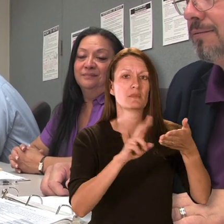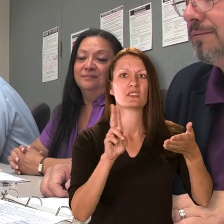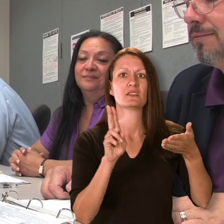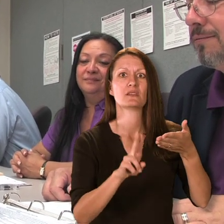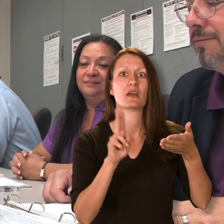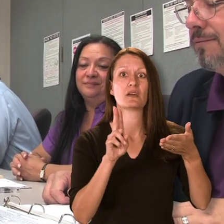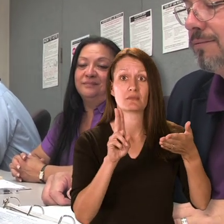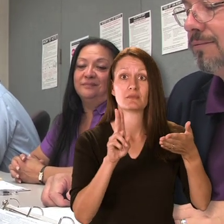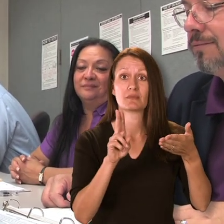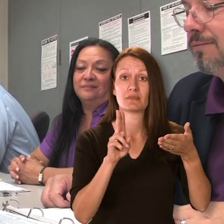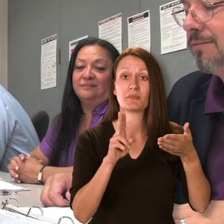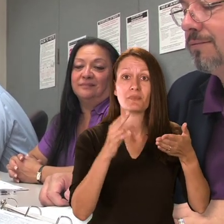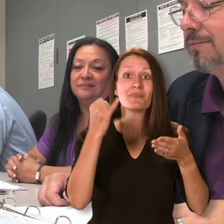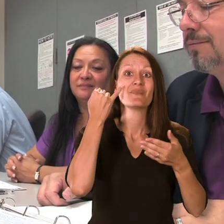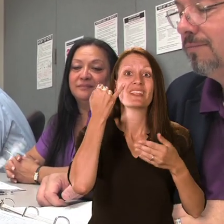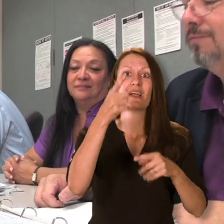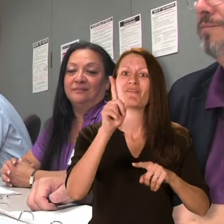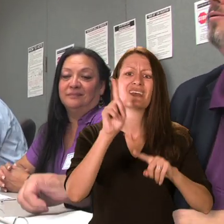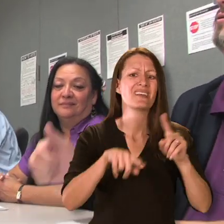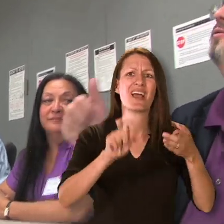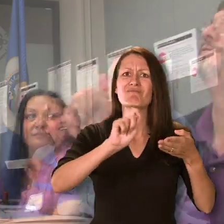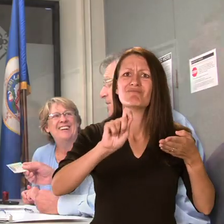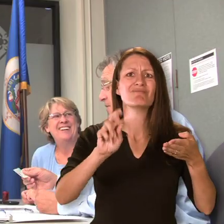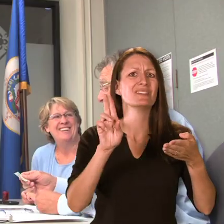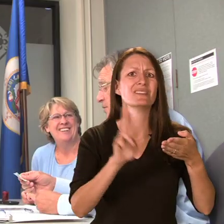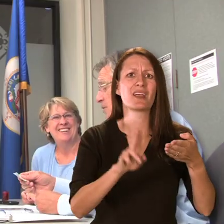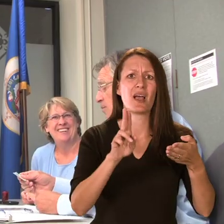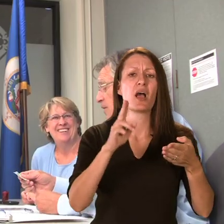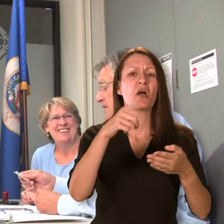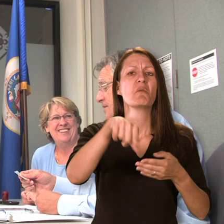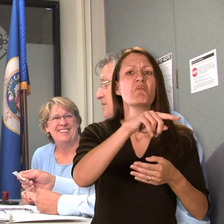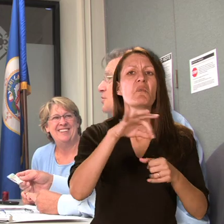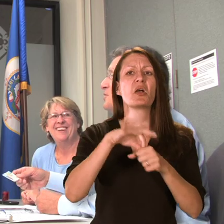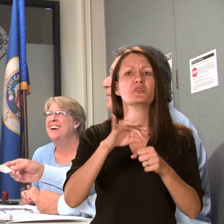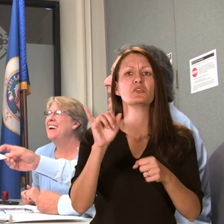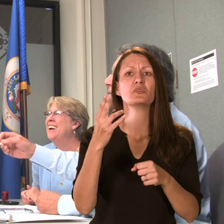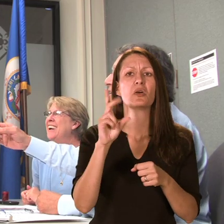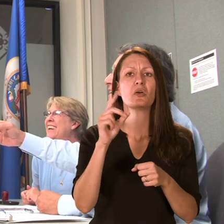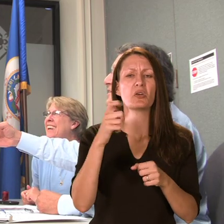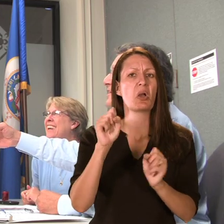on the list of registered voters. If you aren't able to sign your name,